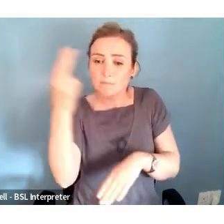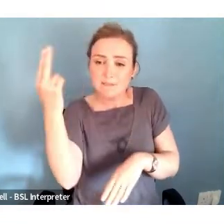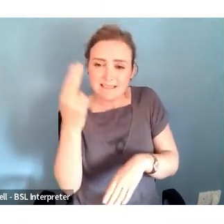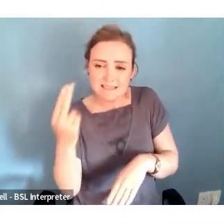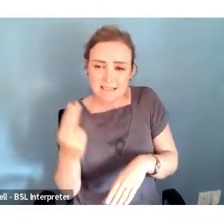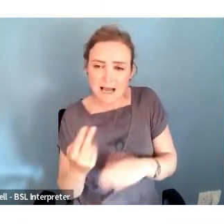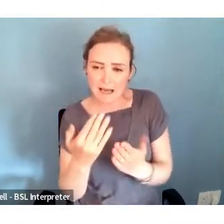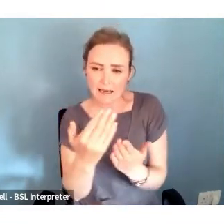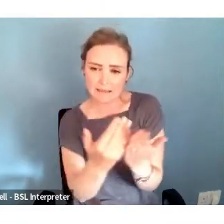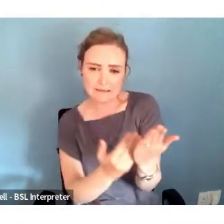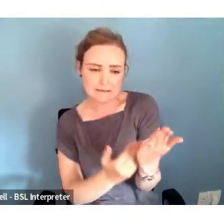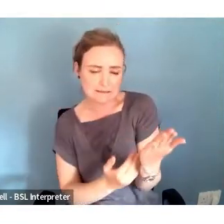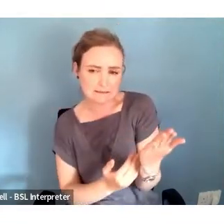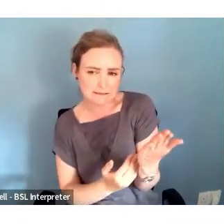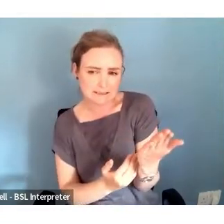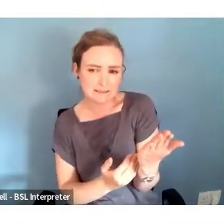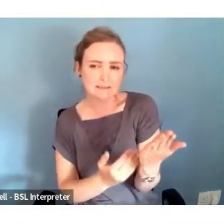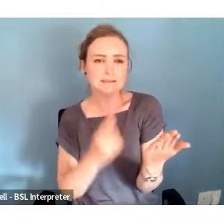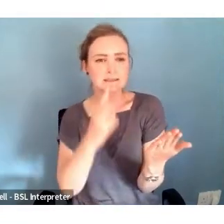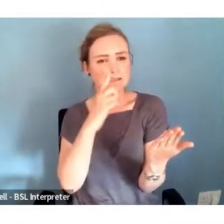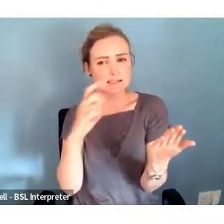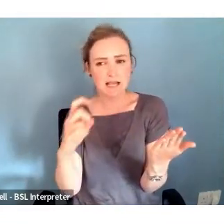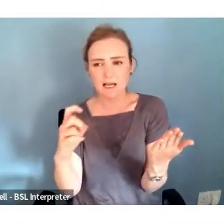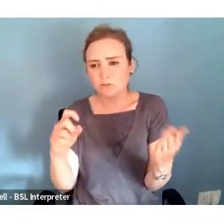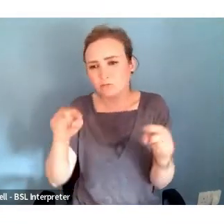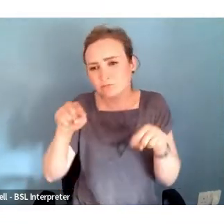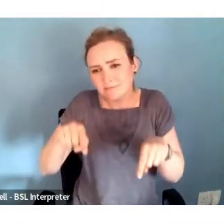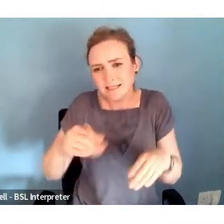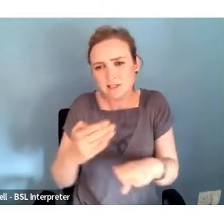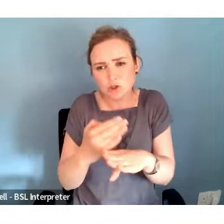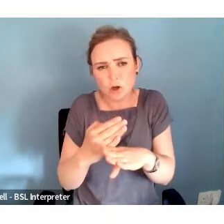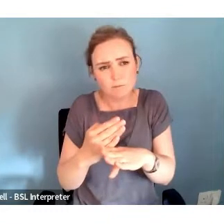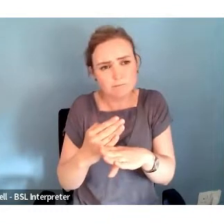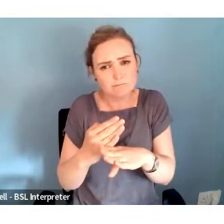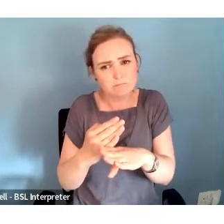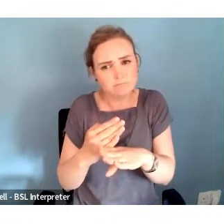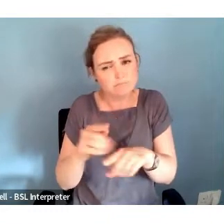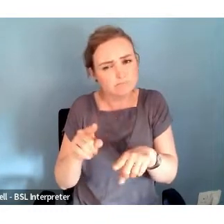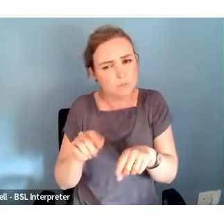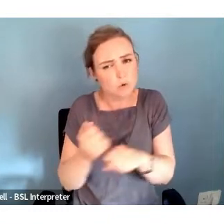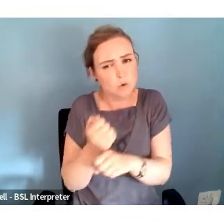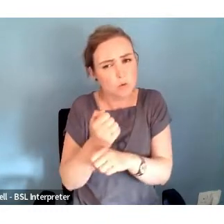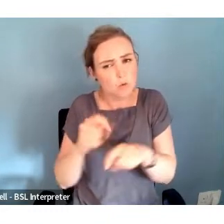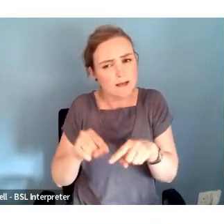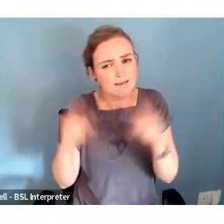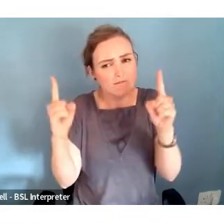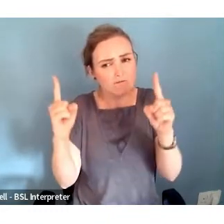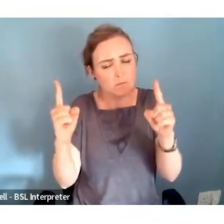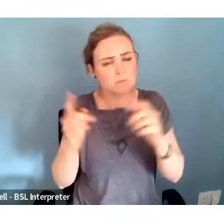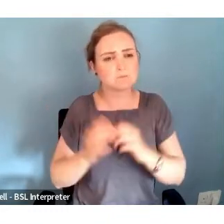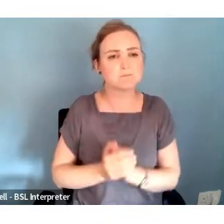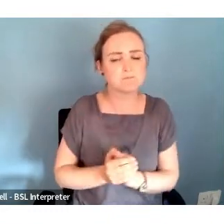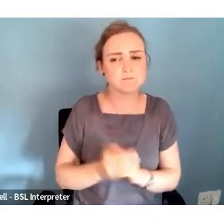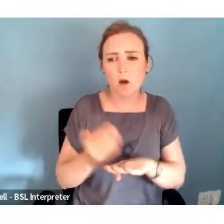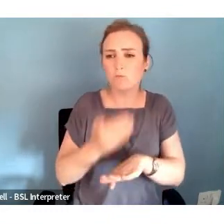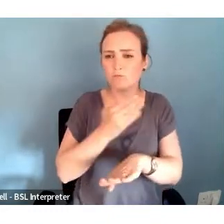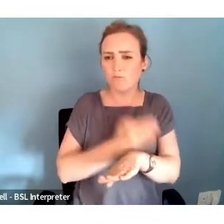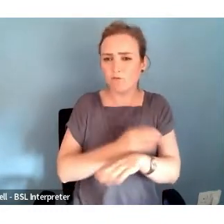the job differently? I think before the pandemic, there was a kind of assumption that every job had to be done full-time